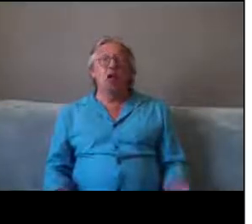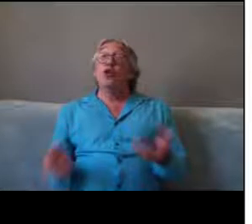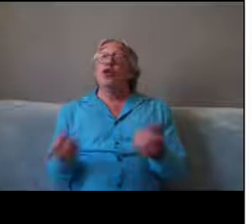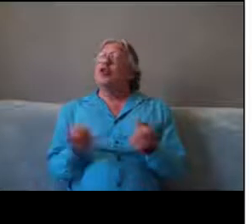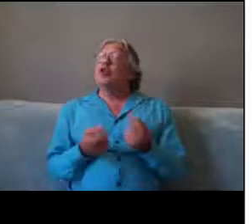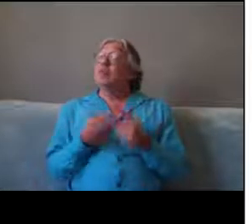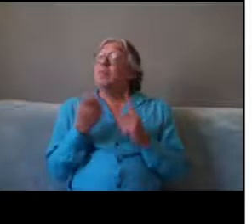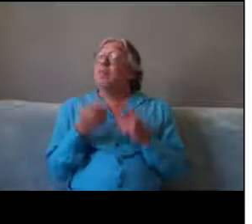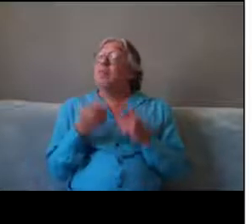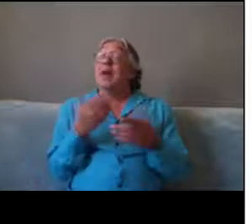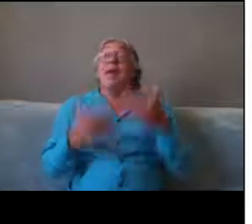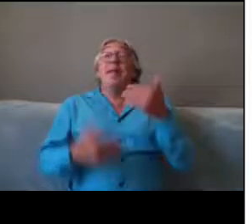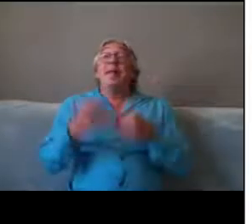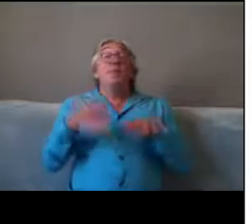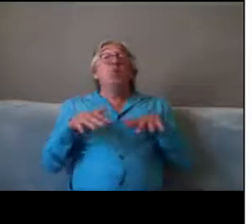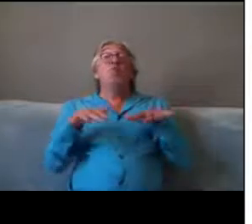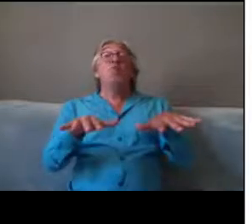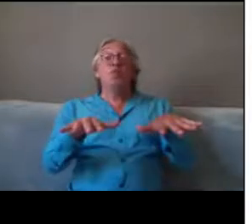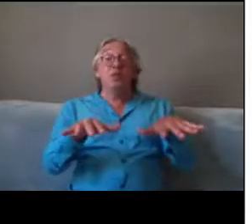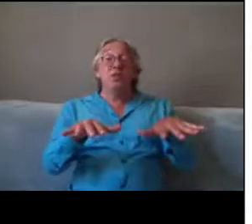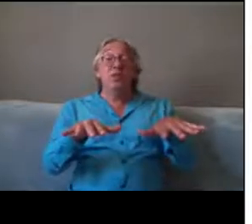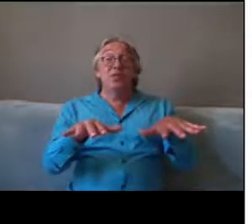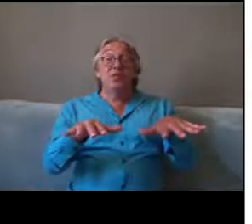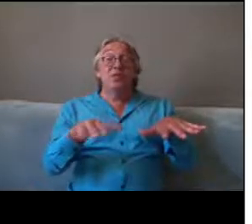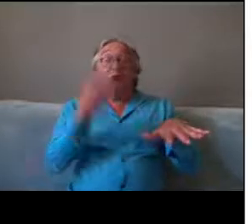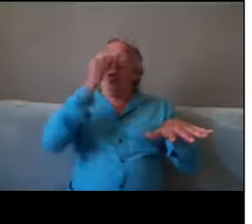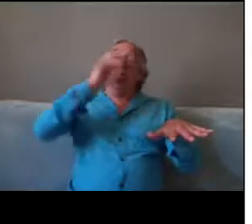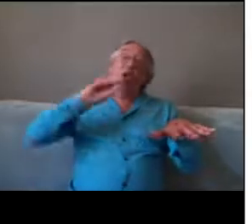of Best Practices and Innovation etc.